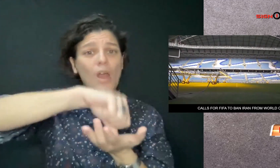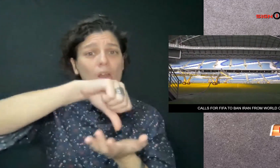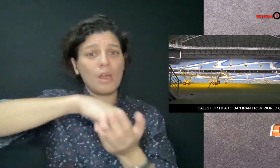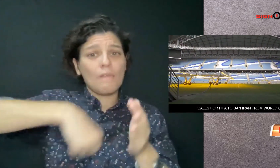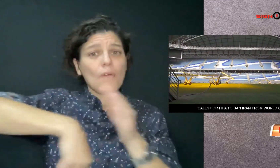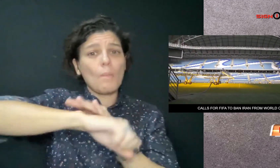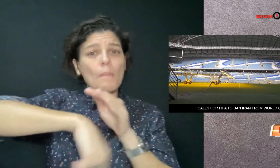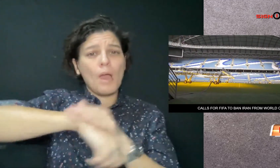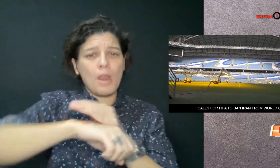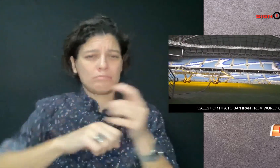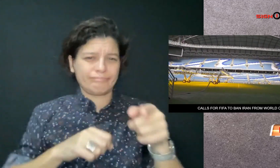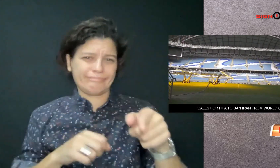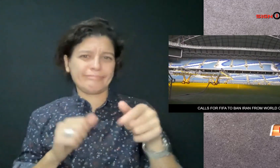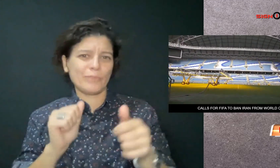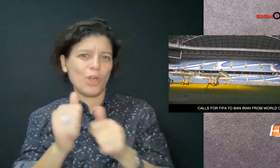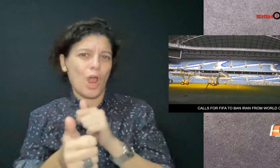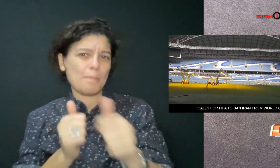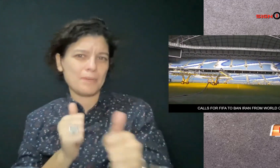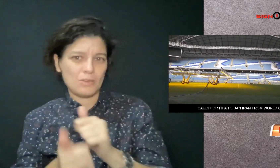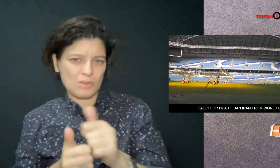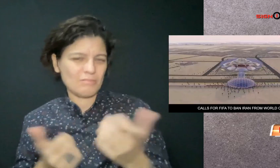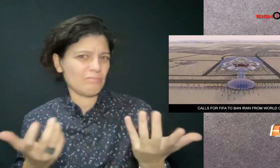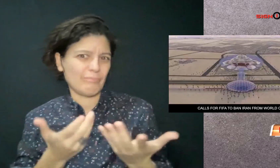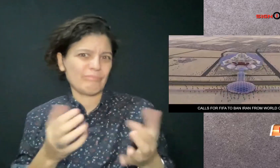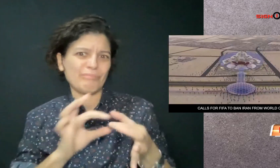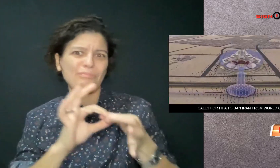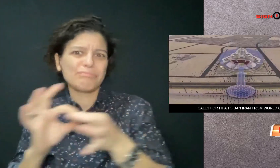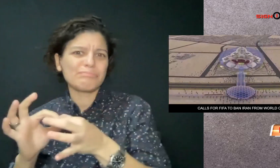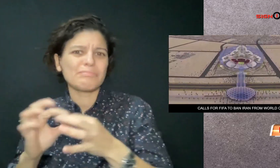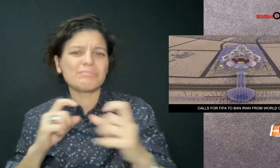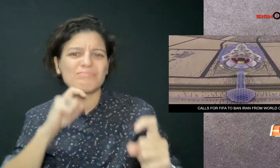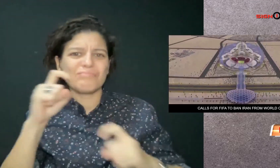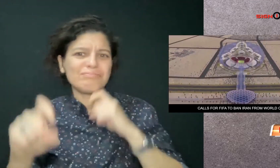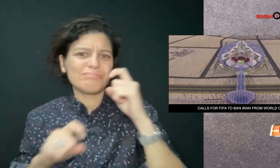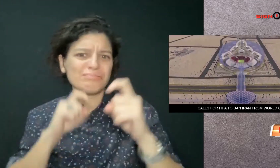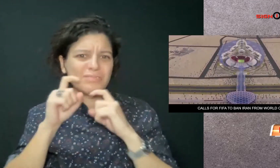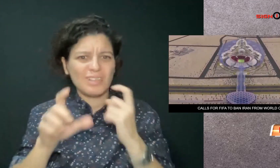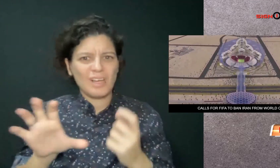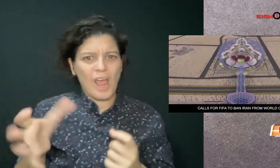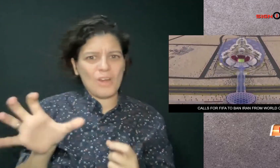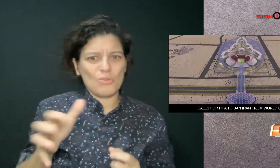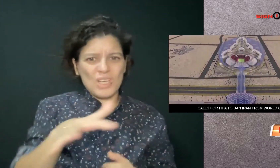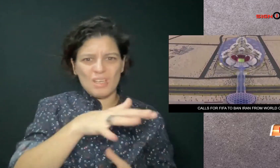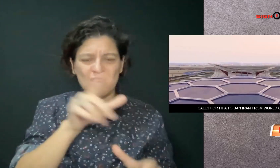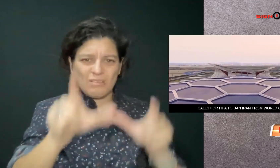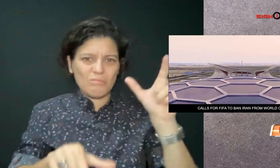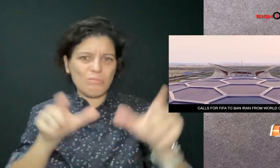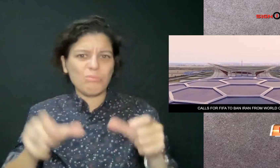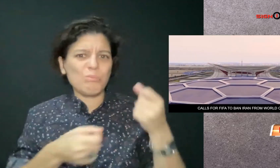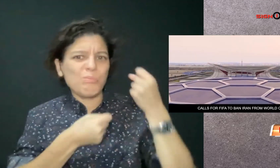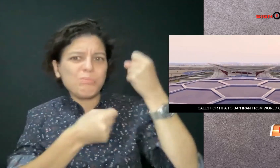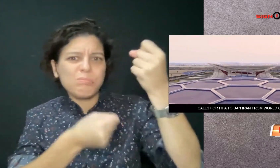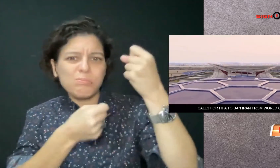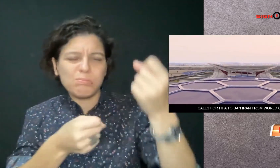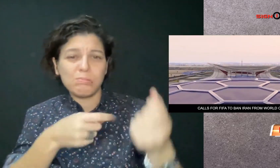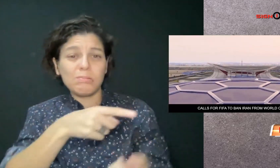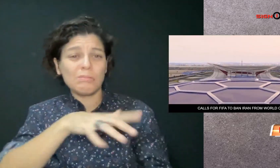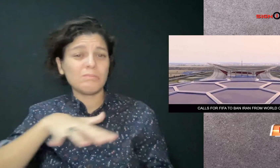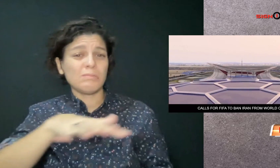Federation from competing because of the country's brutality towards people protesting in Iran